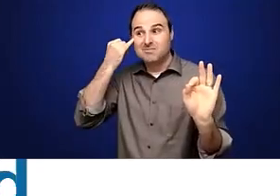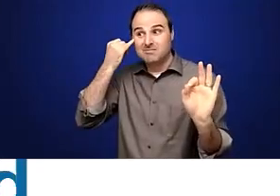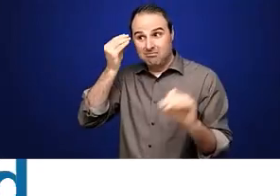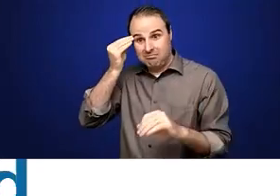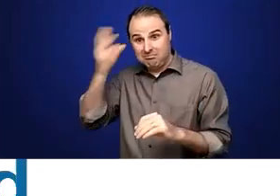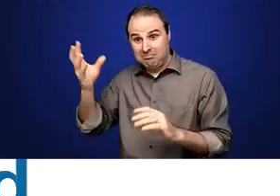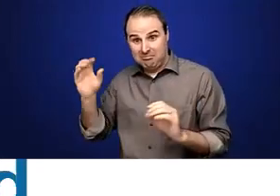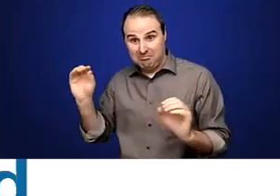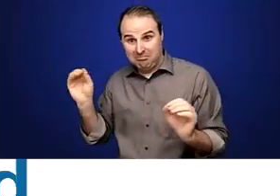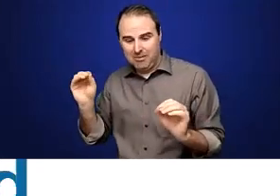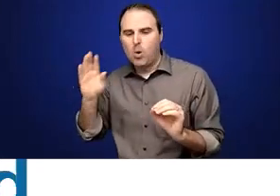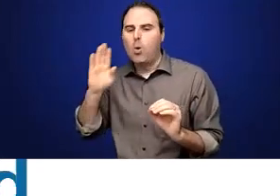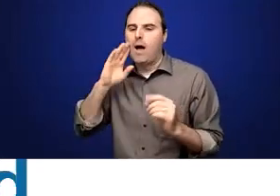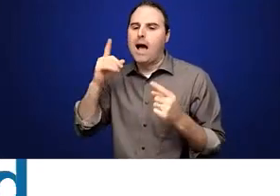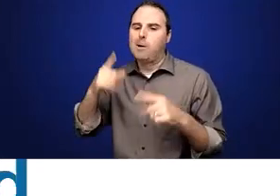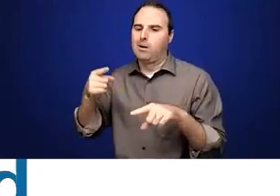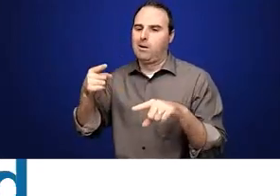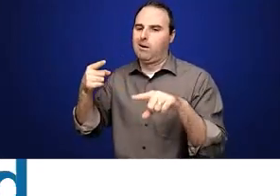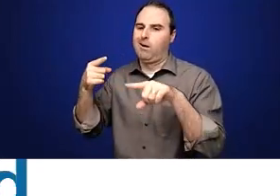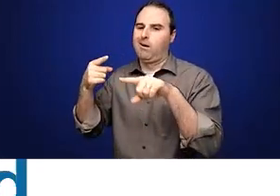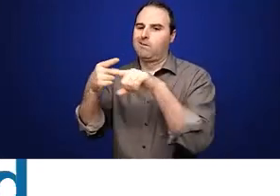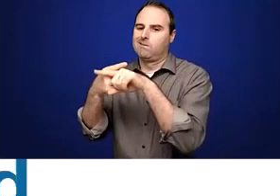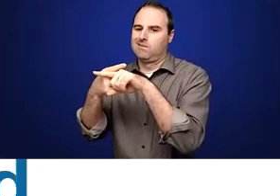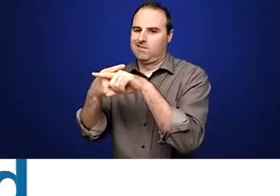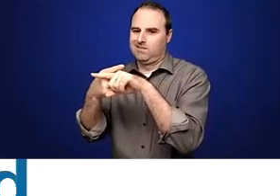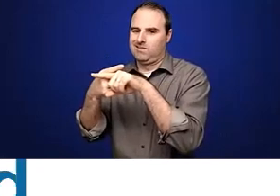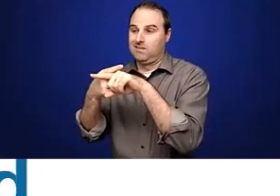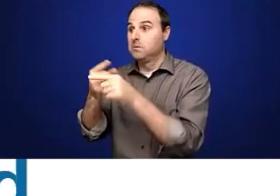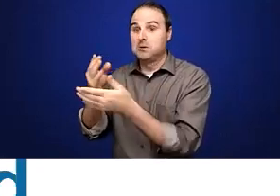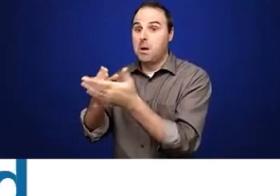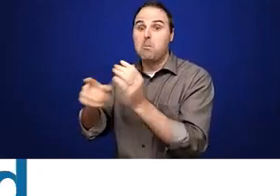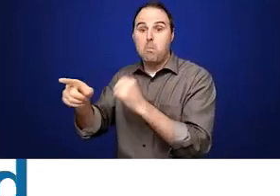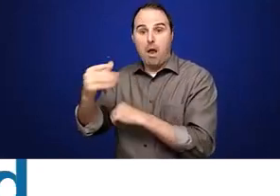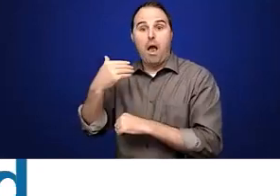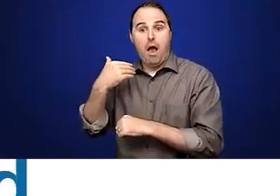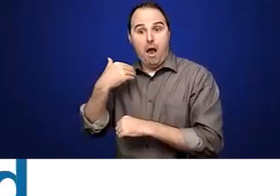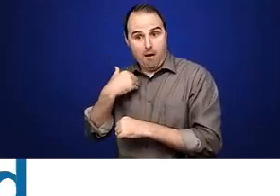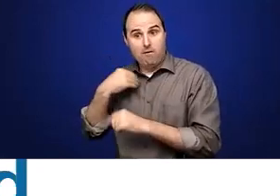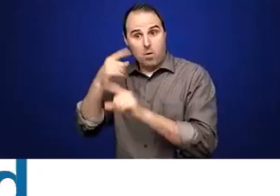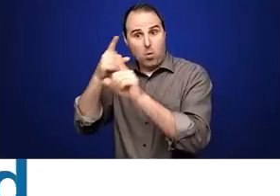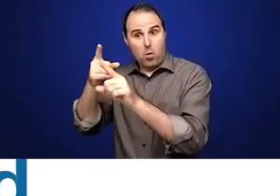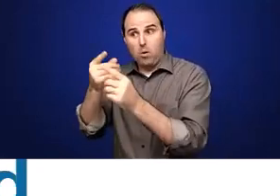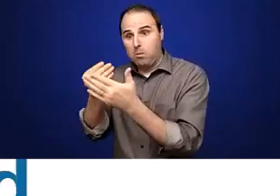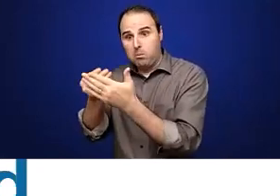of our partners who have a fundraising agenda, and they tend to package tools like this and sell to employer groups.